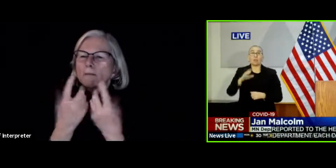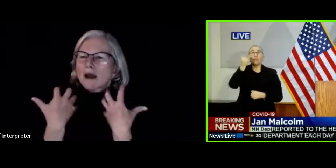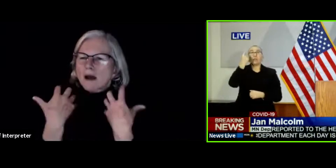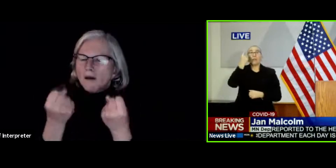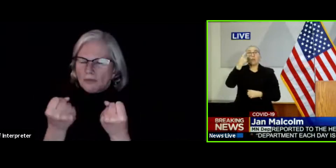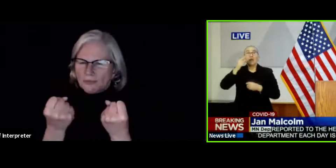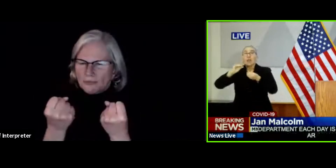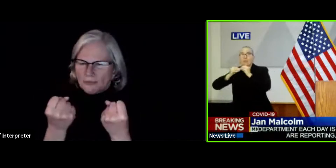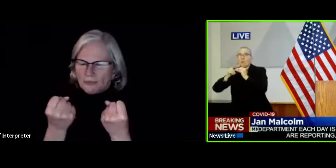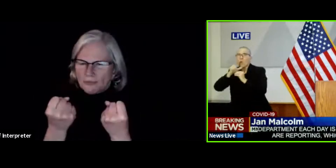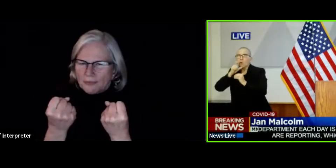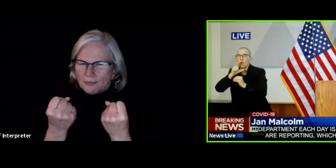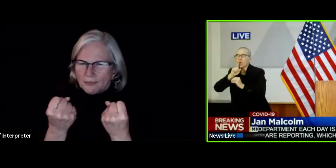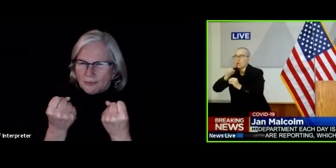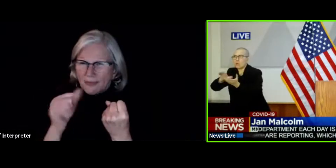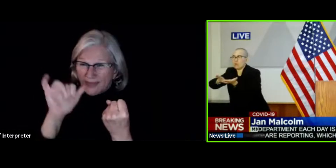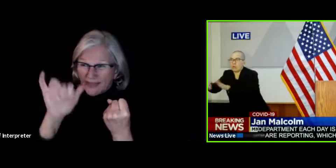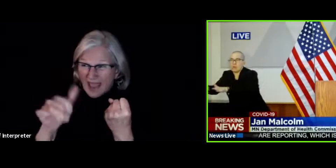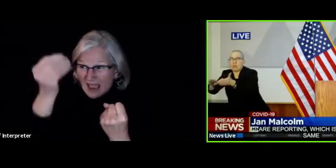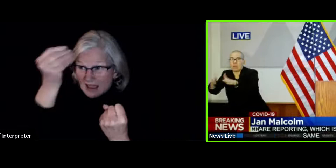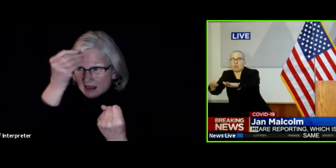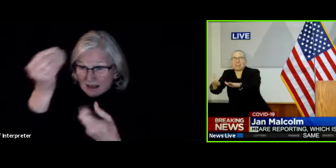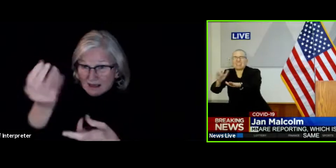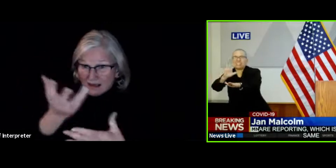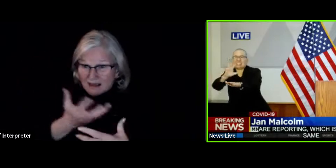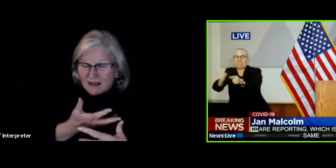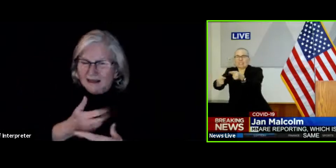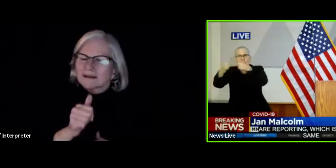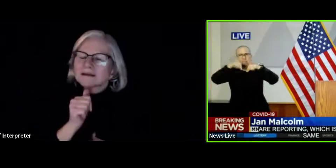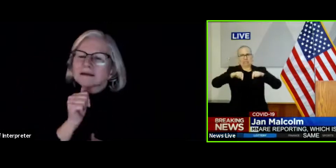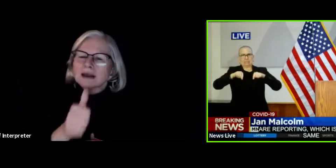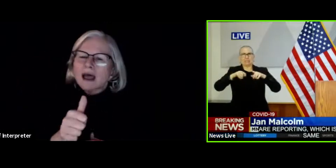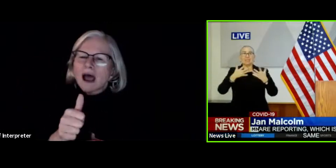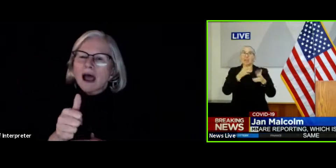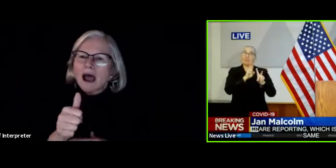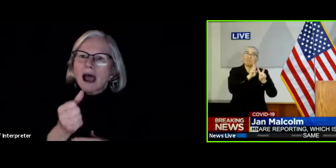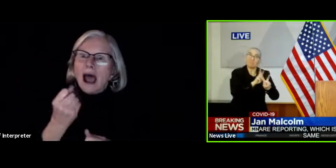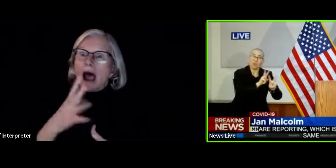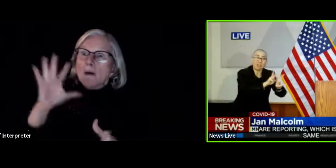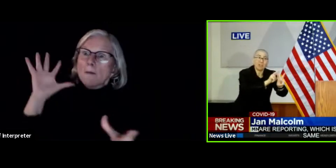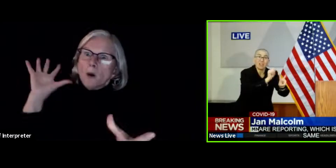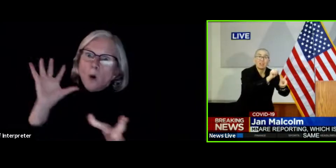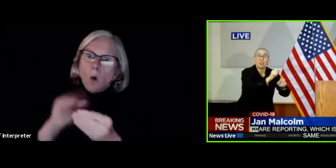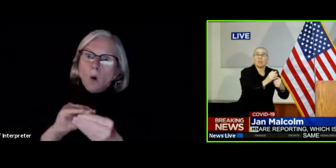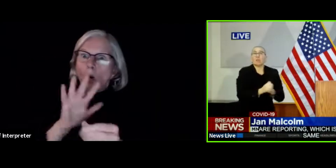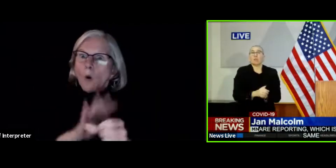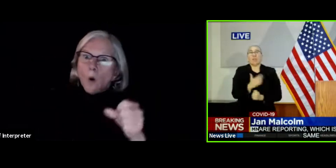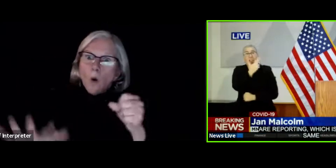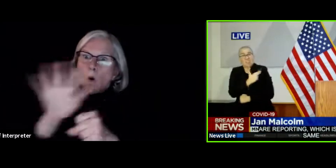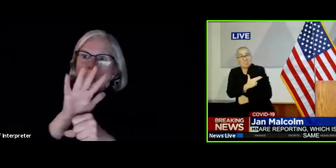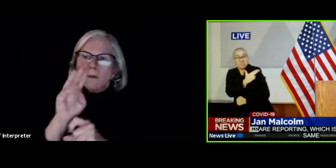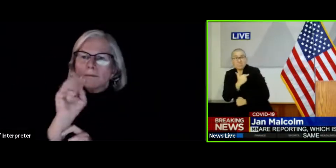PARTICULAR DAY. FUNERAL HOMES AND MORTGAGE WEARS, HOSPITALS, ET CETERA,-PORT WARES, HOSPITAL, EITHER ET CETERA, HAVE FIVE DAYS TO REPORT A DEATHS TO THE HEALTH